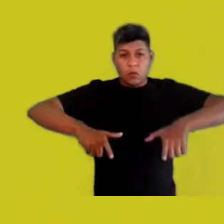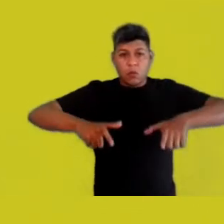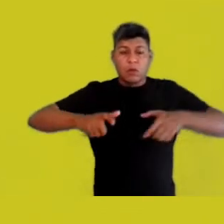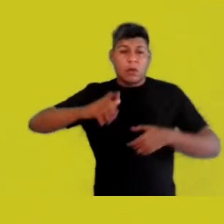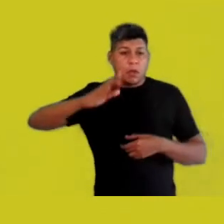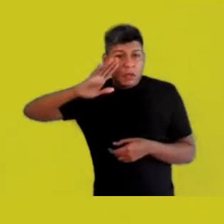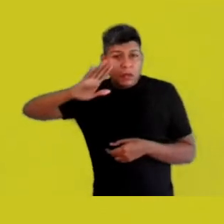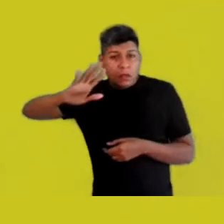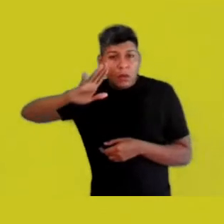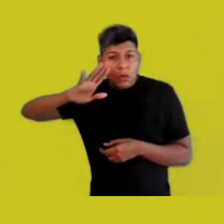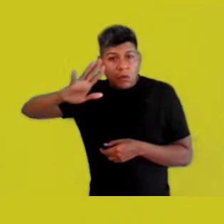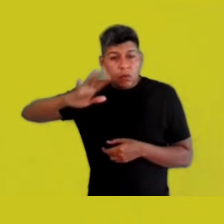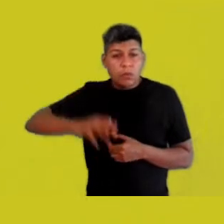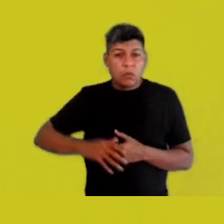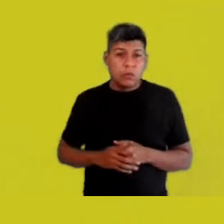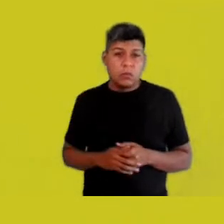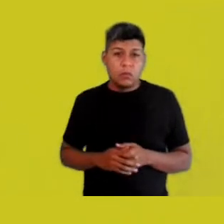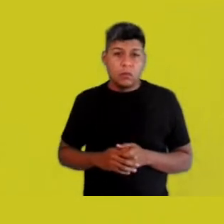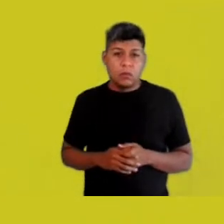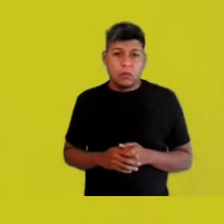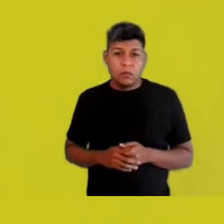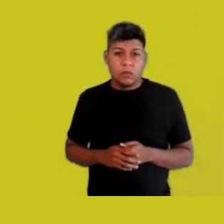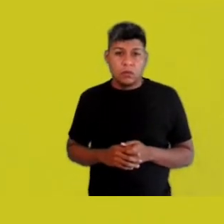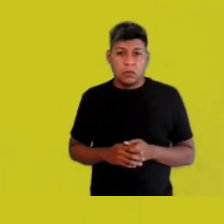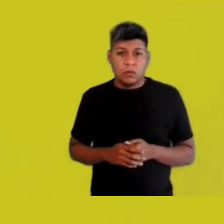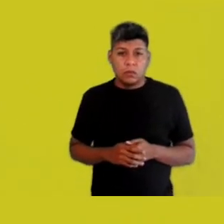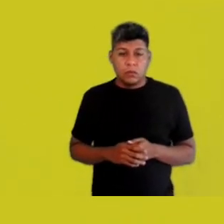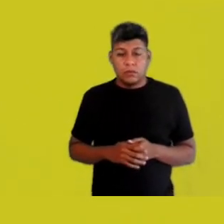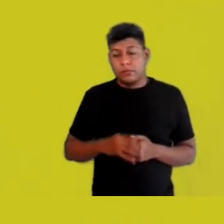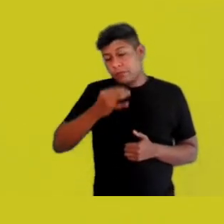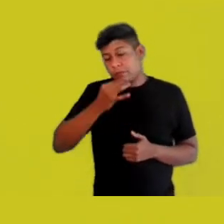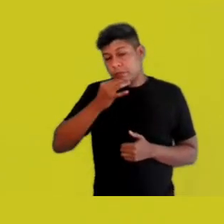chapterhouses of the Western world, such as Brazil,